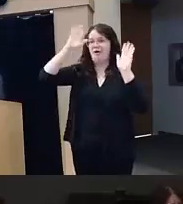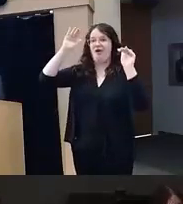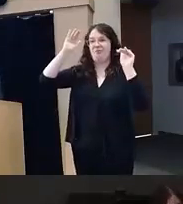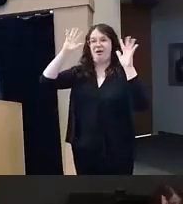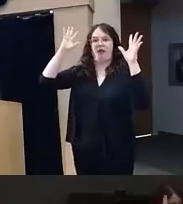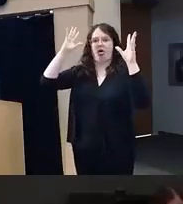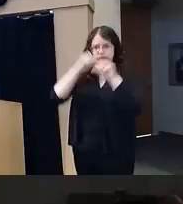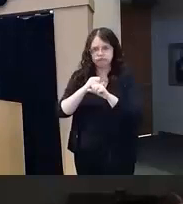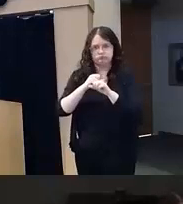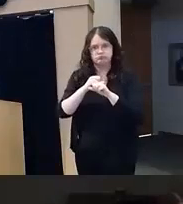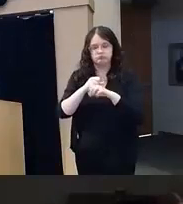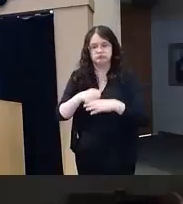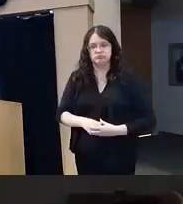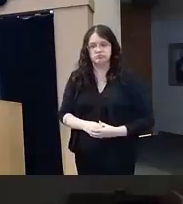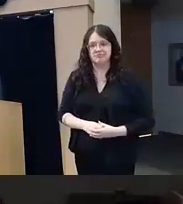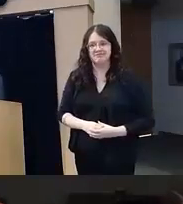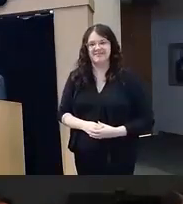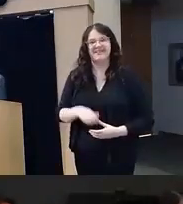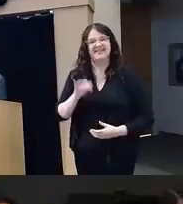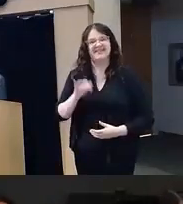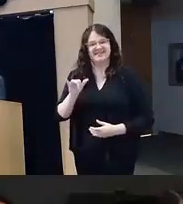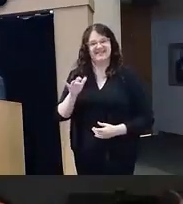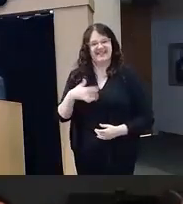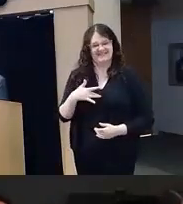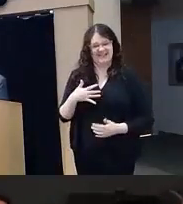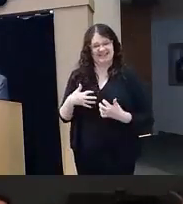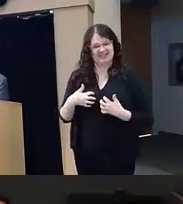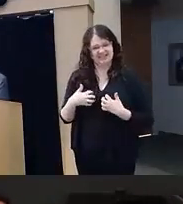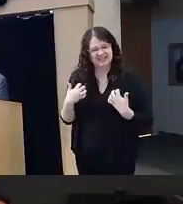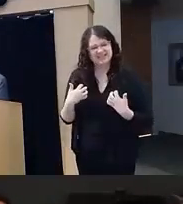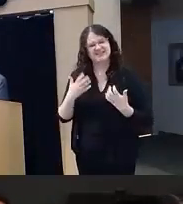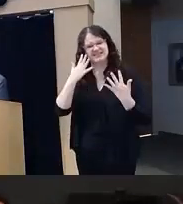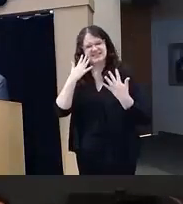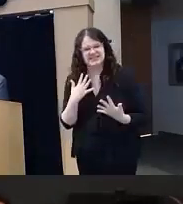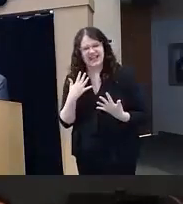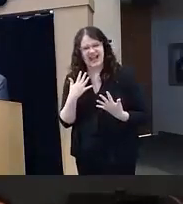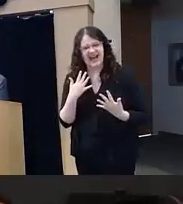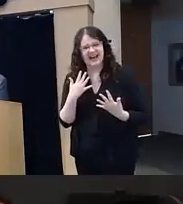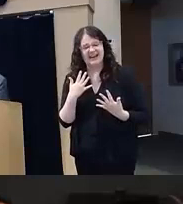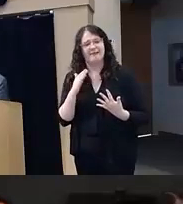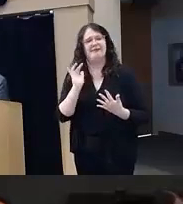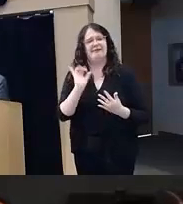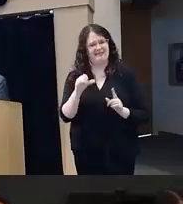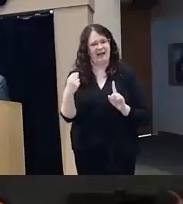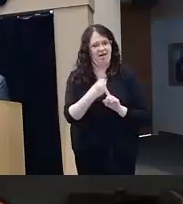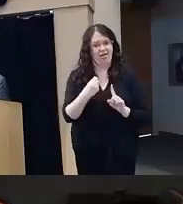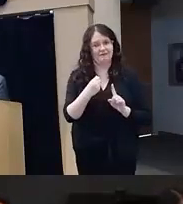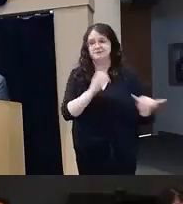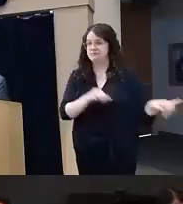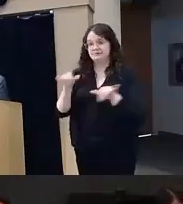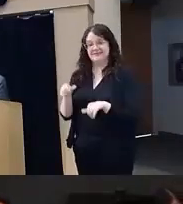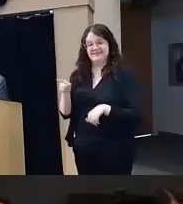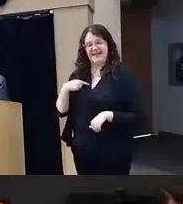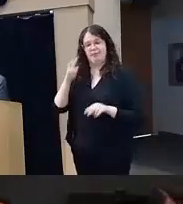familiar feeling of anger and sadness is initially what I what I had but I was looking at those uh